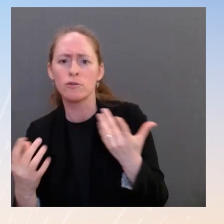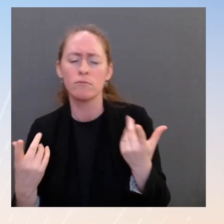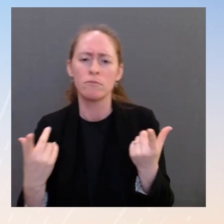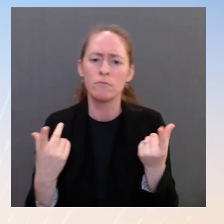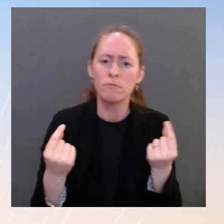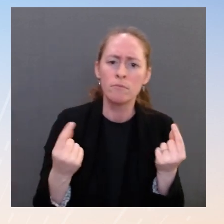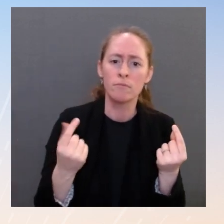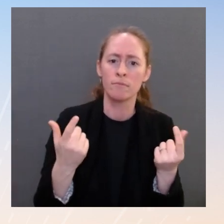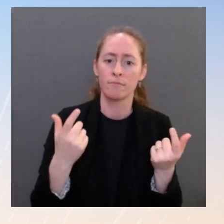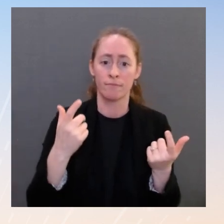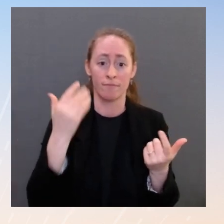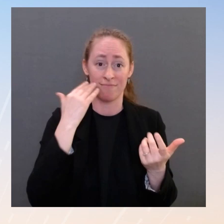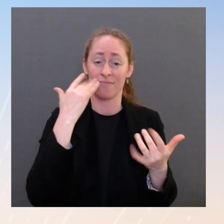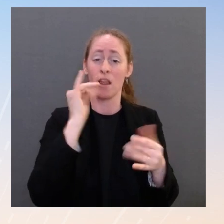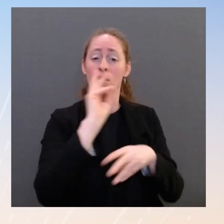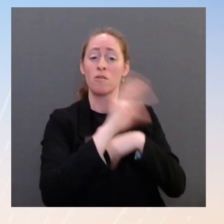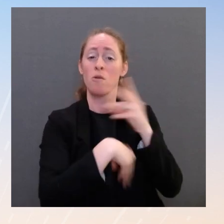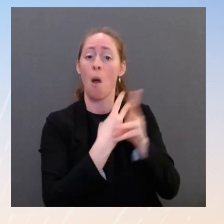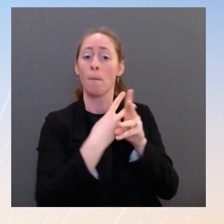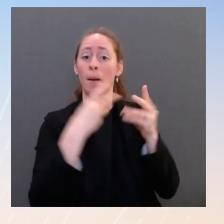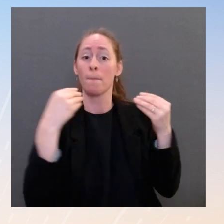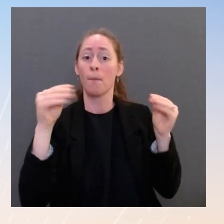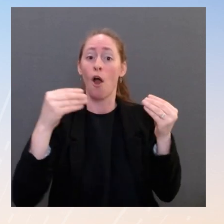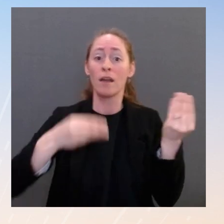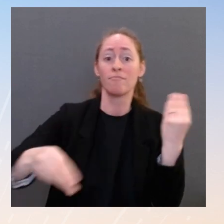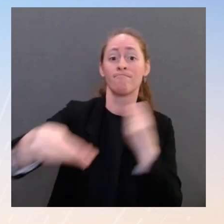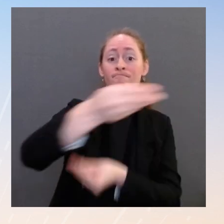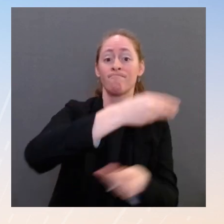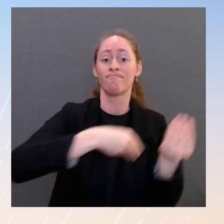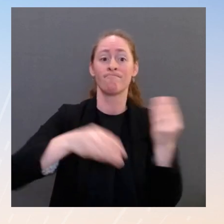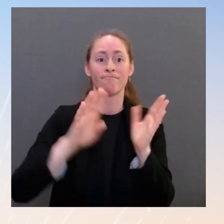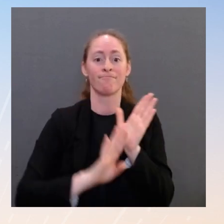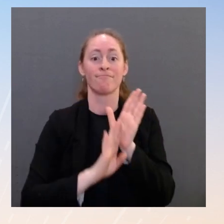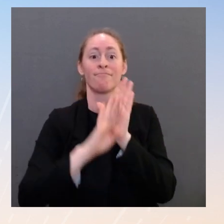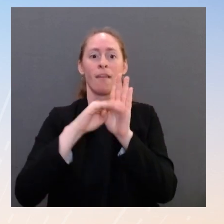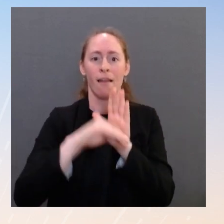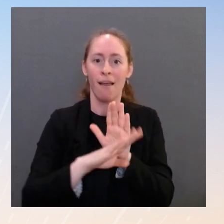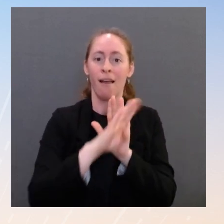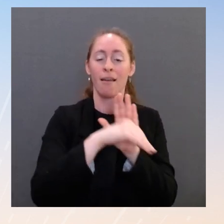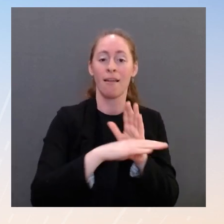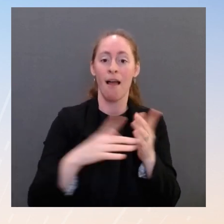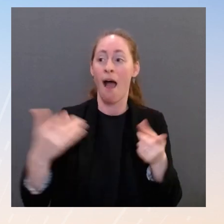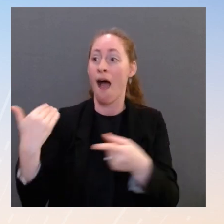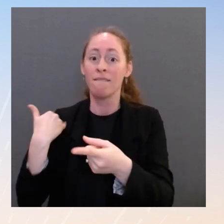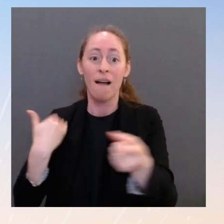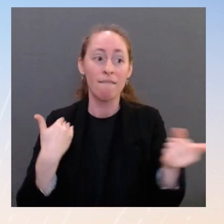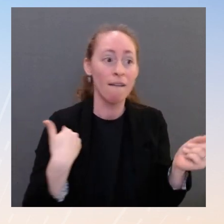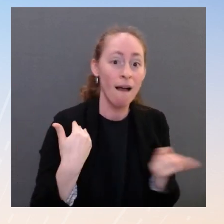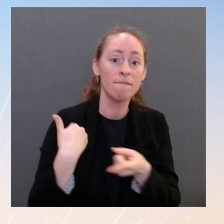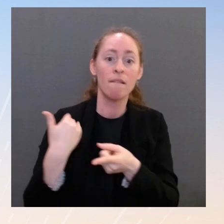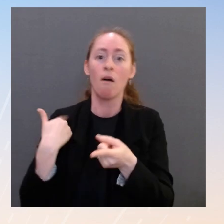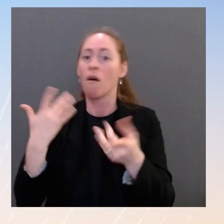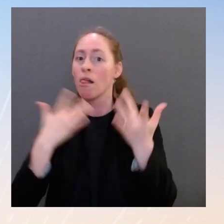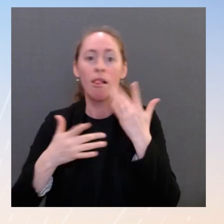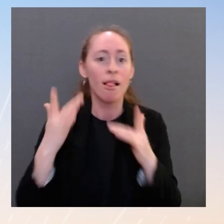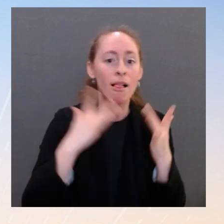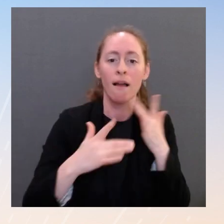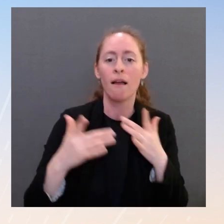and increasing supply and continuing to work with other countries to increase supply is part of our overall objective here. The Press: It went down only 3 cents,